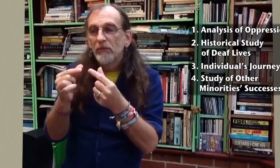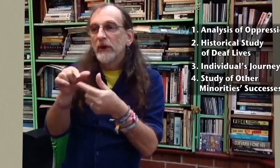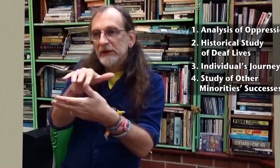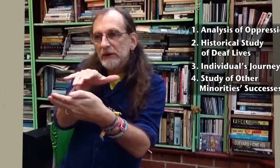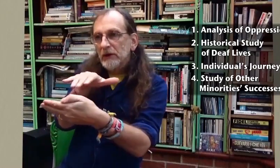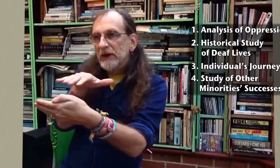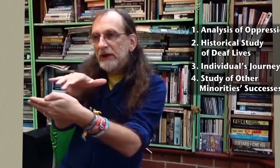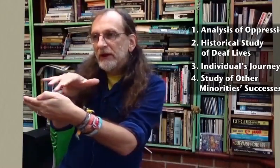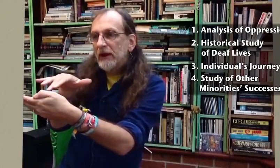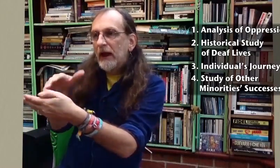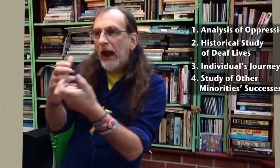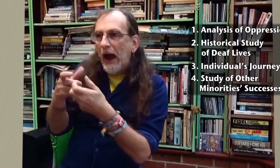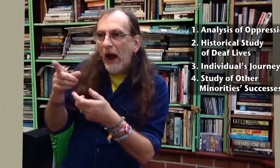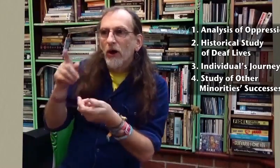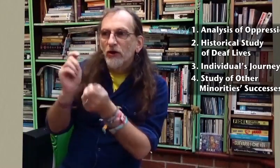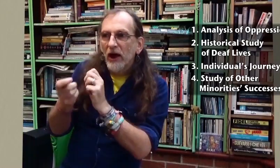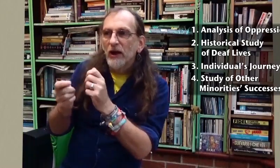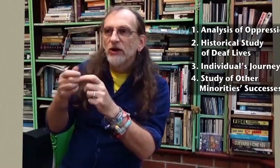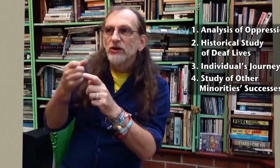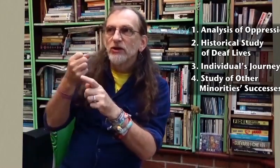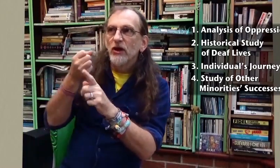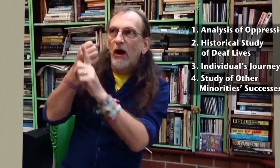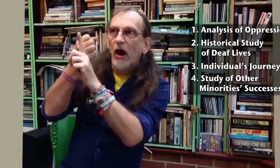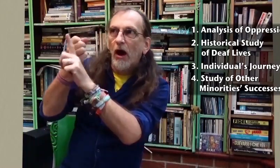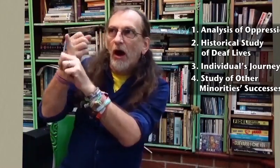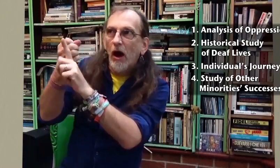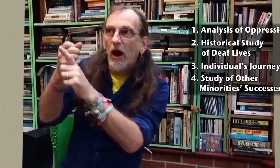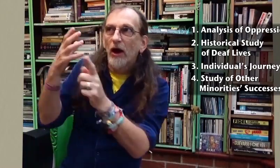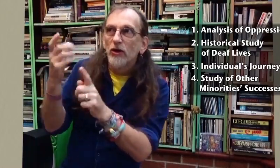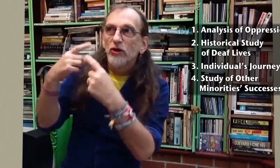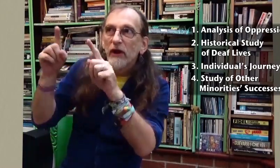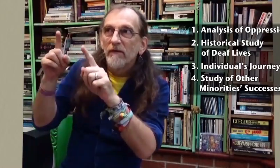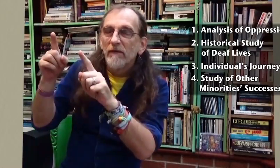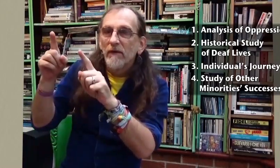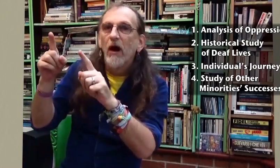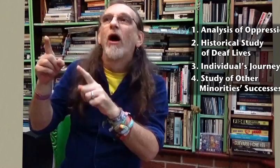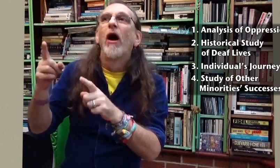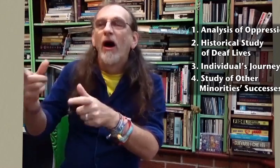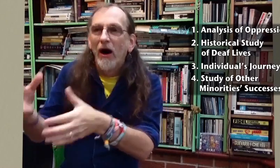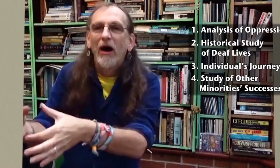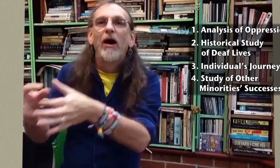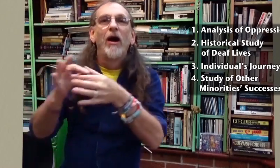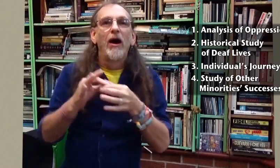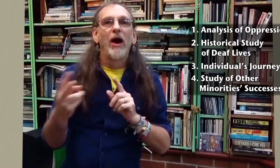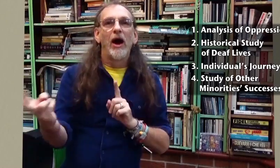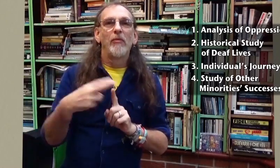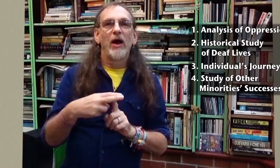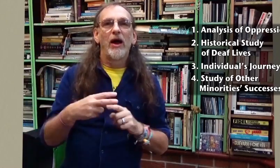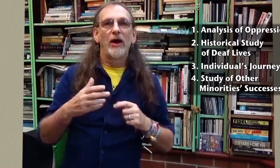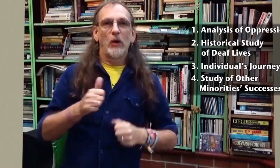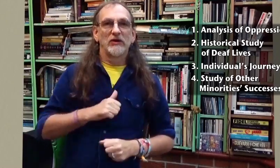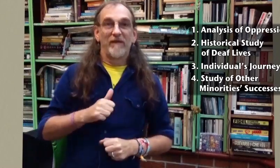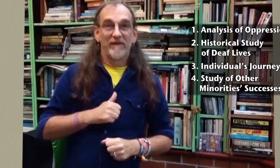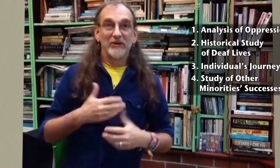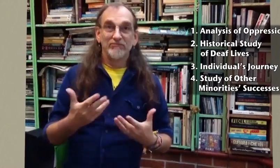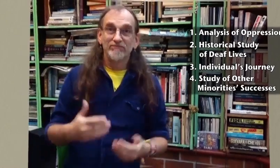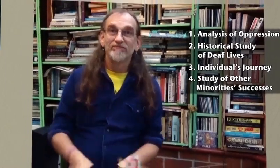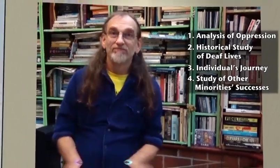We can learn so much from understanding the lessons learned from other people’s experiences and achievements in navigating through the dominant culture.